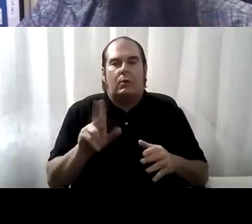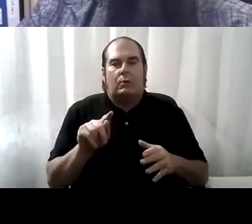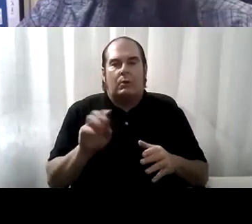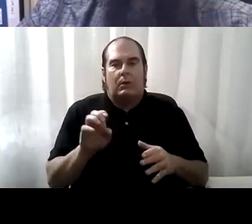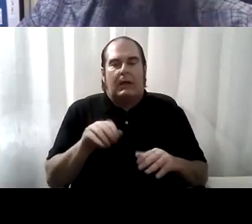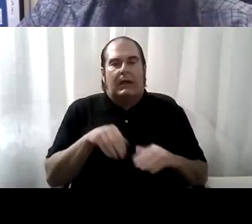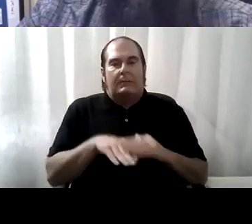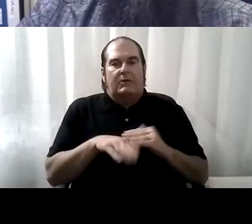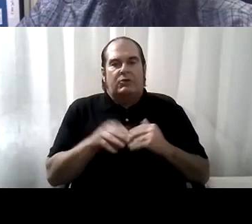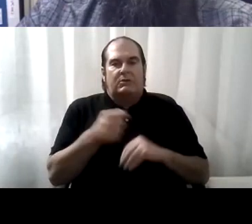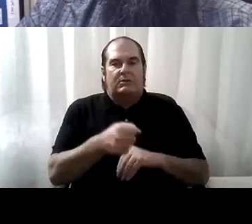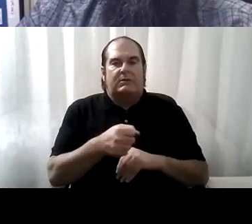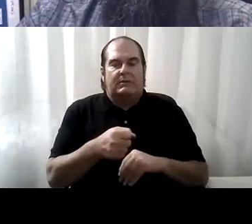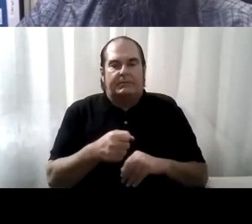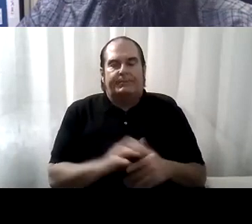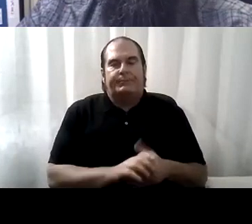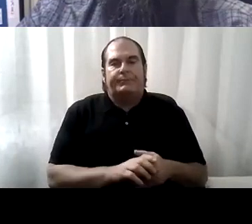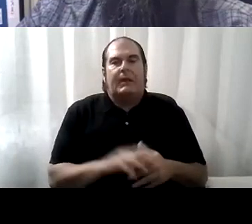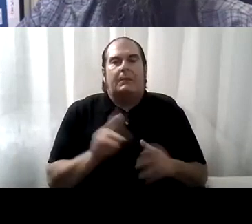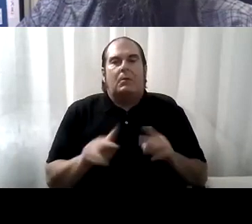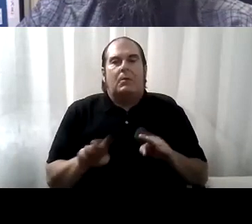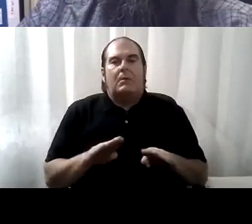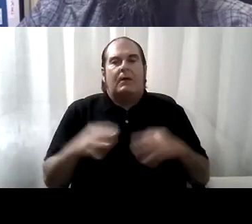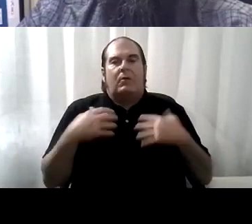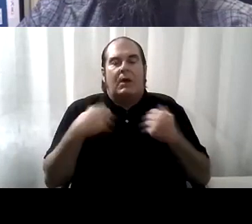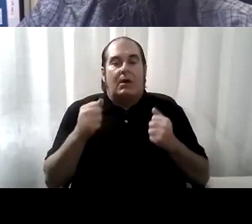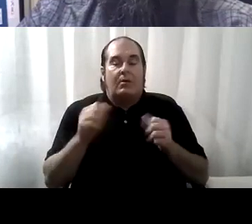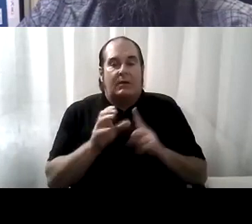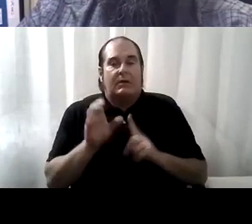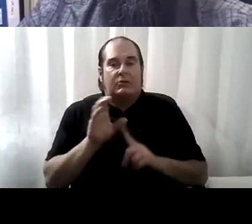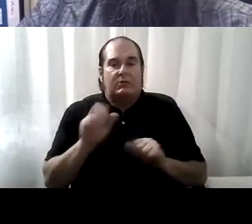Persons with behavioral health conditions may [indiscernible] aids earlier than the average person.